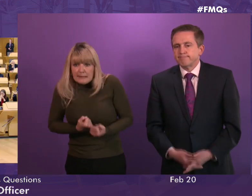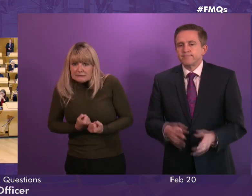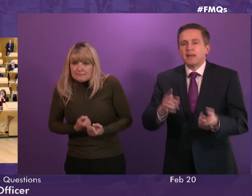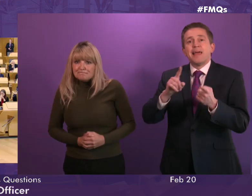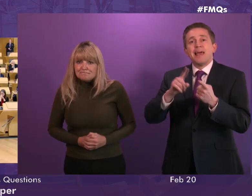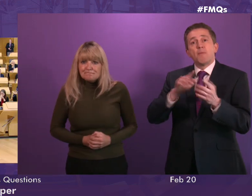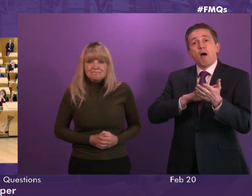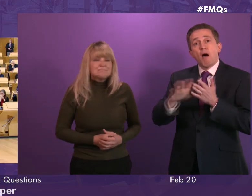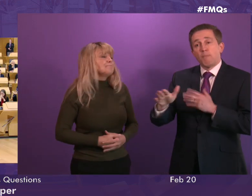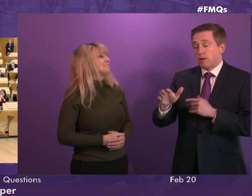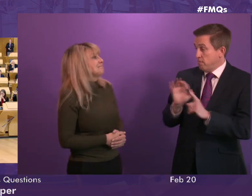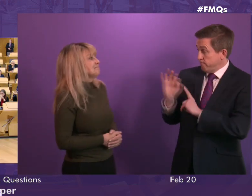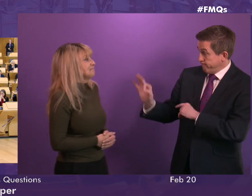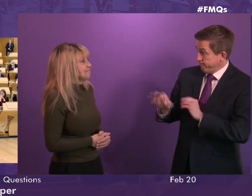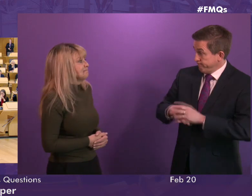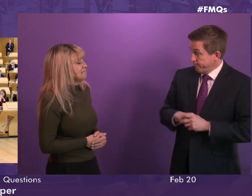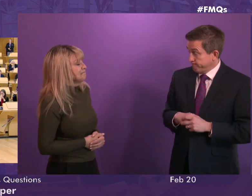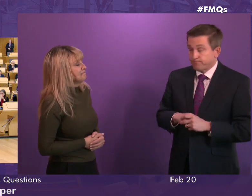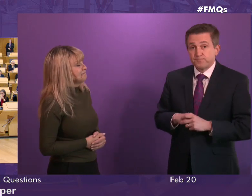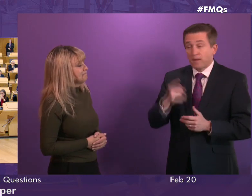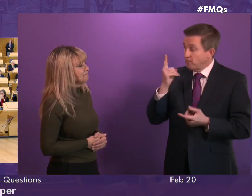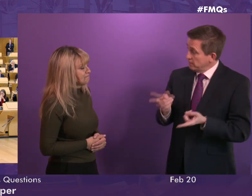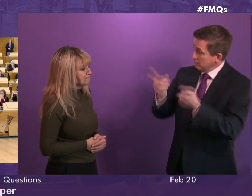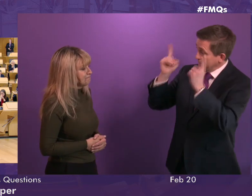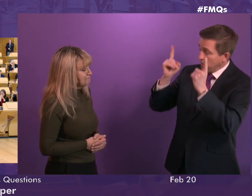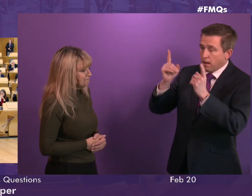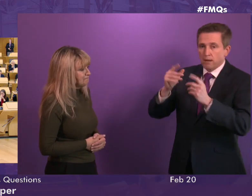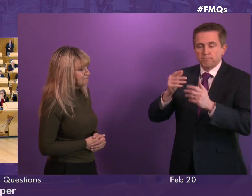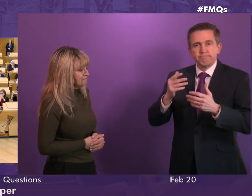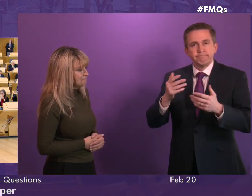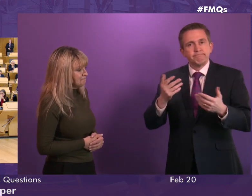Emma Harper (South Scotland) (SNP): Given the United Kingdom Government’s lack